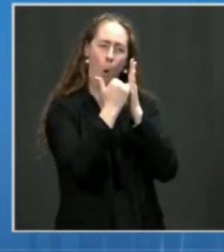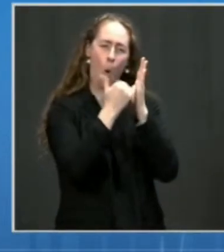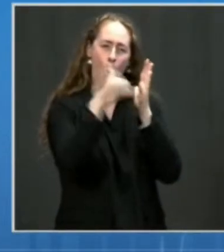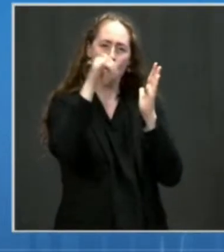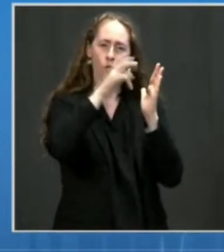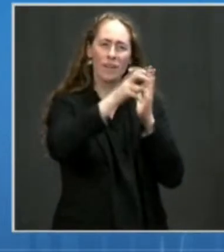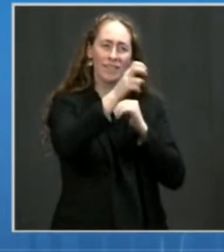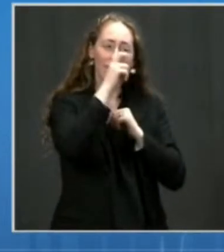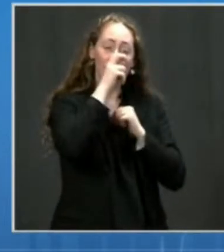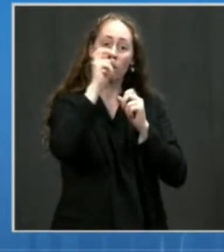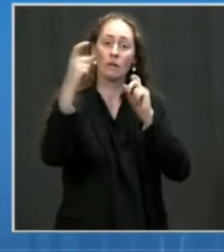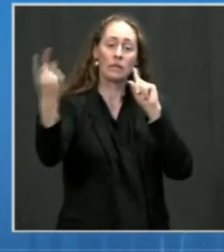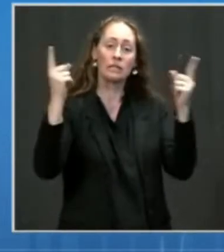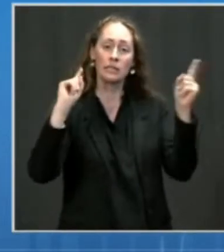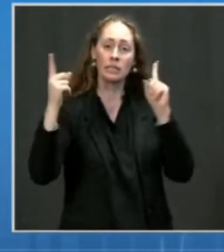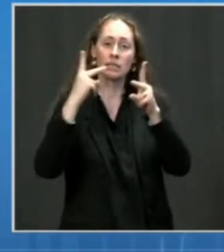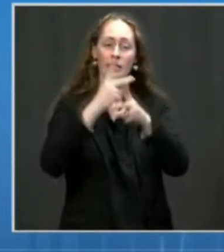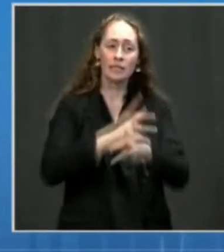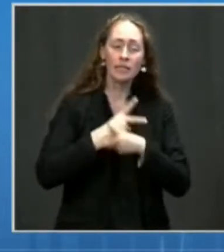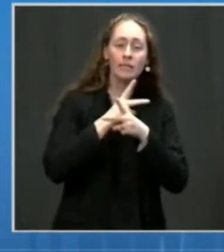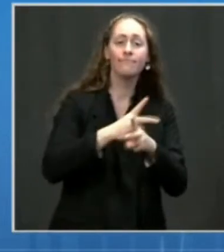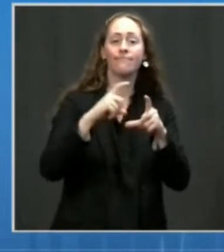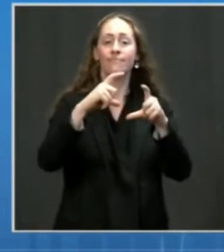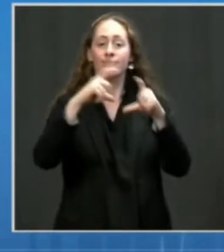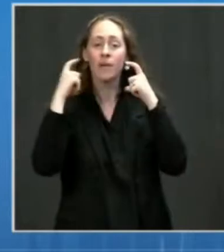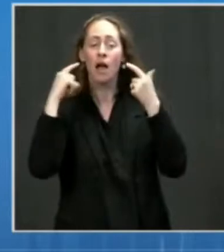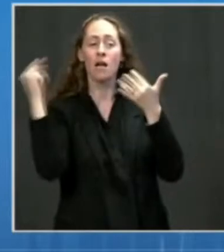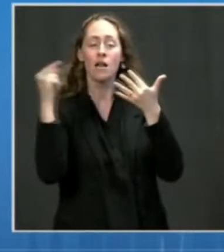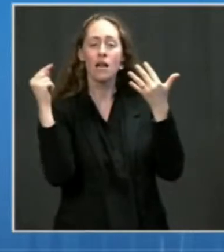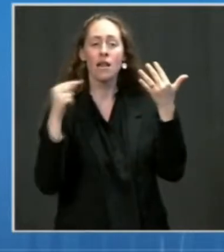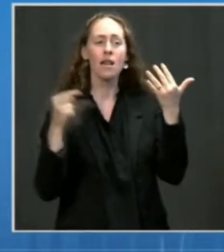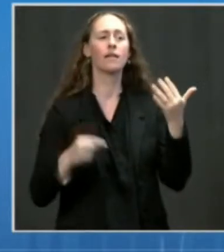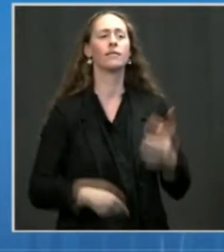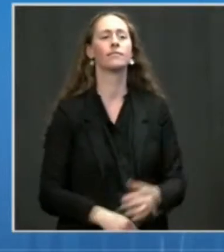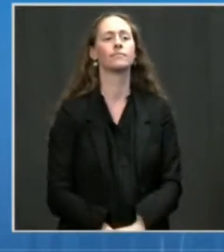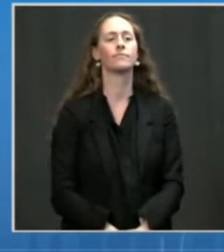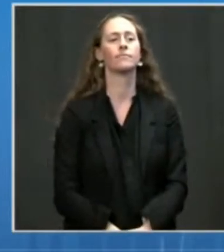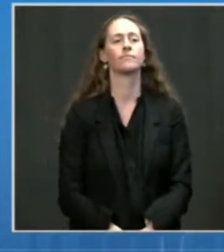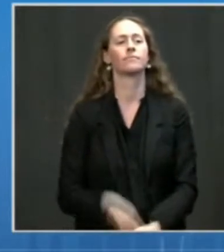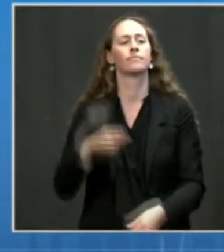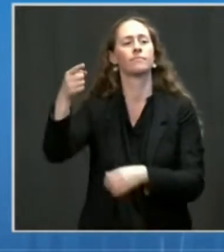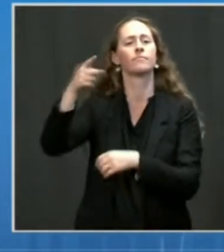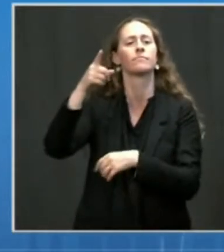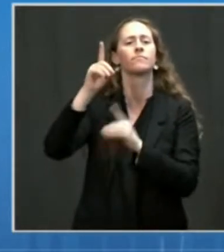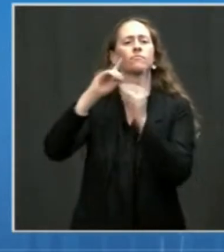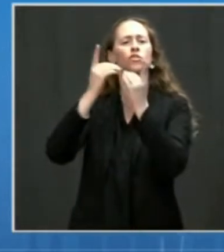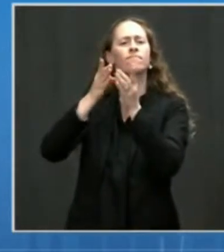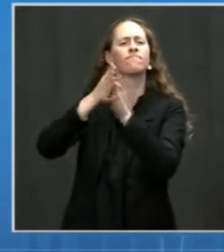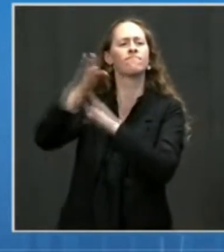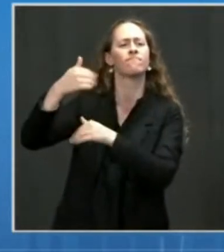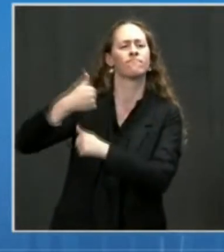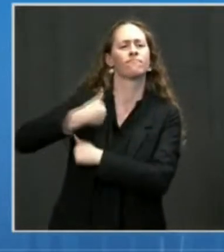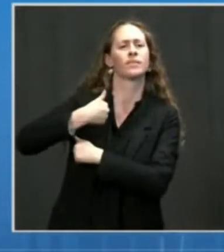IF YOU ARE NOT VACCINATED, THERE ARE QUITE STRICT RULES